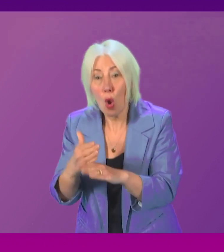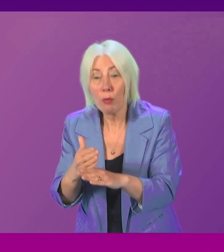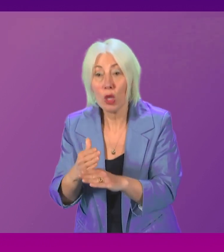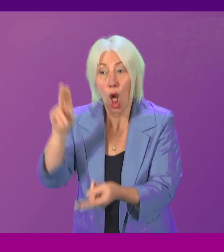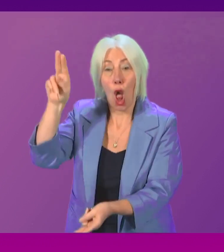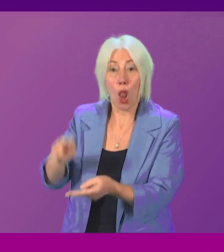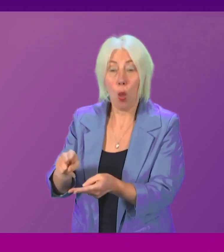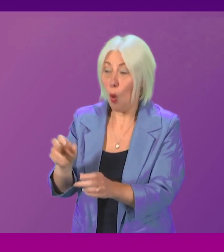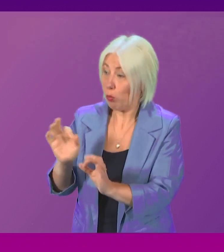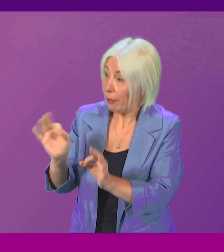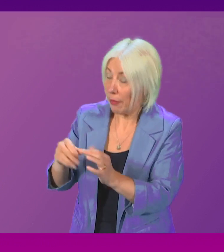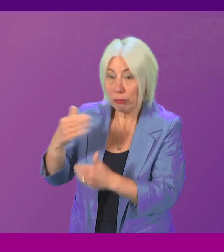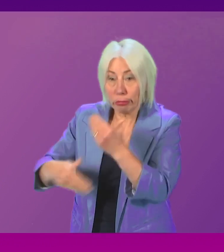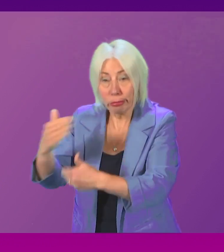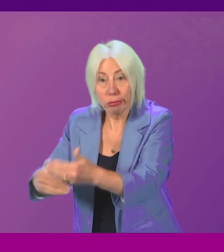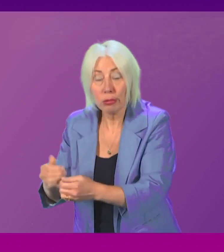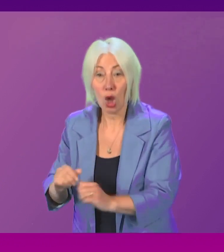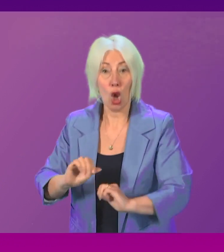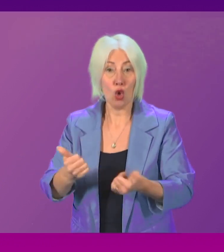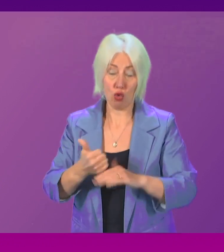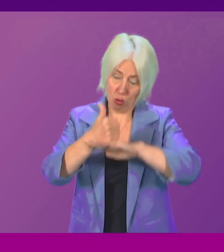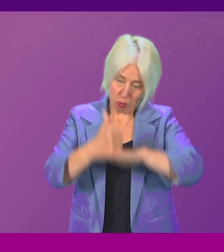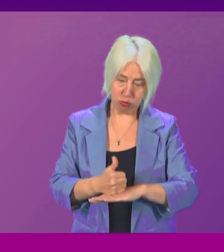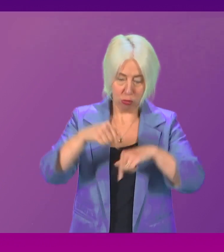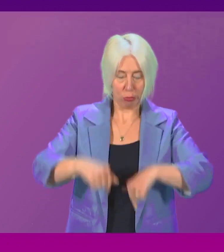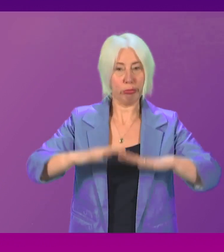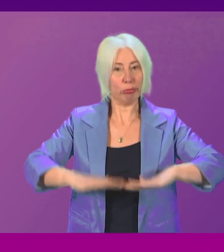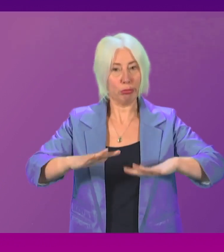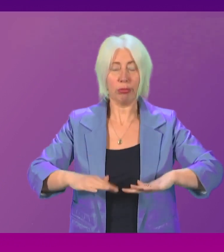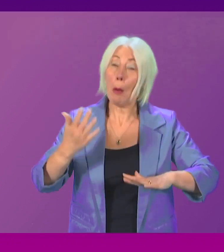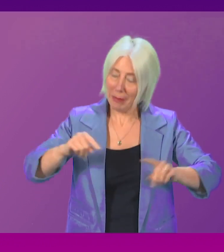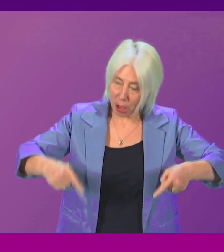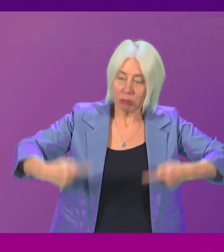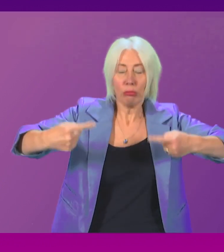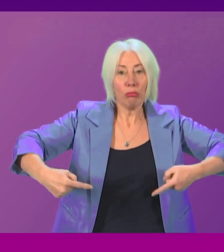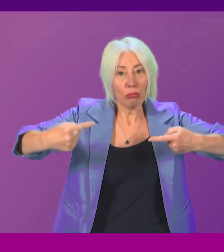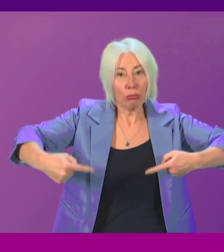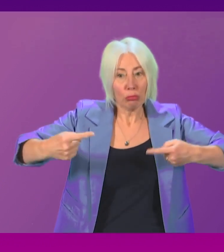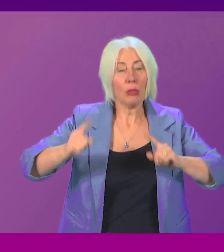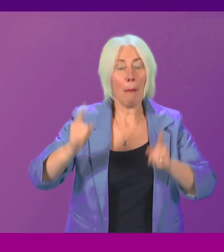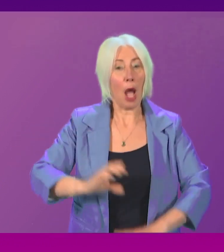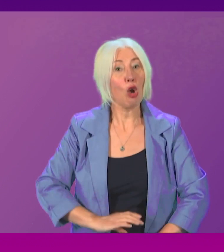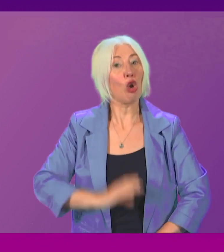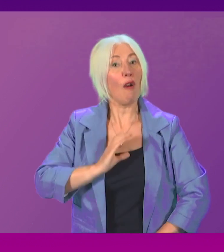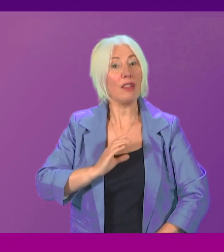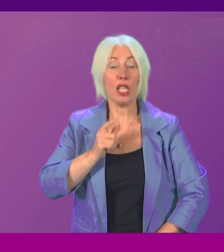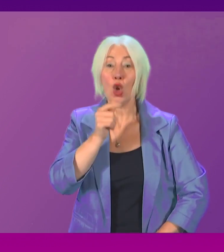We have a good foundation in this country. We face many challenges, but I have every confidence that my successor, who will be